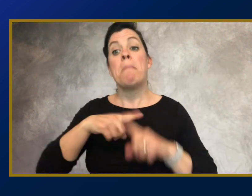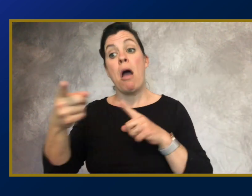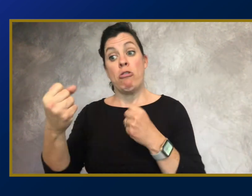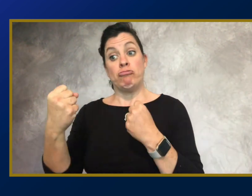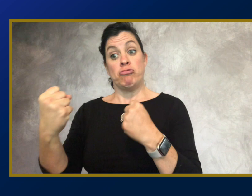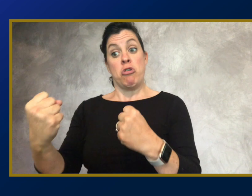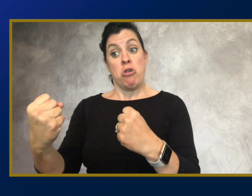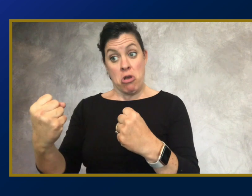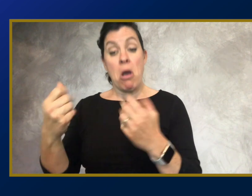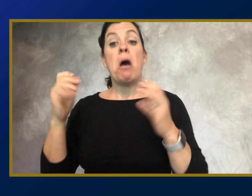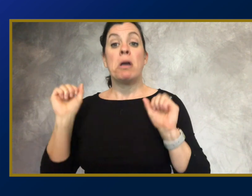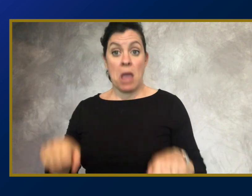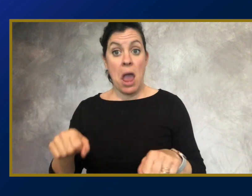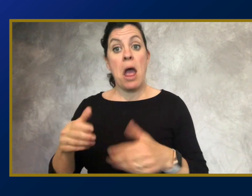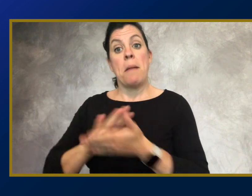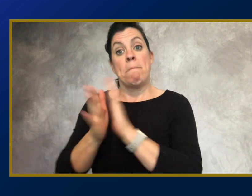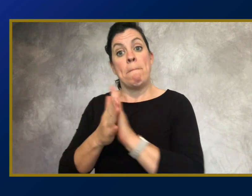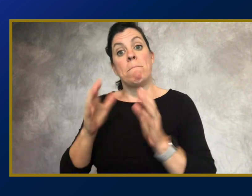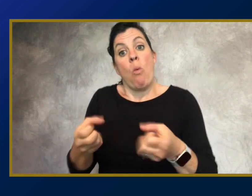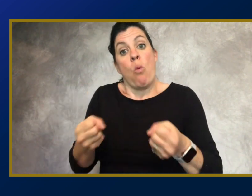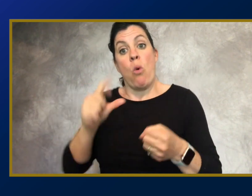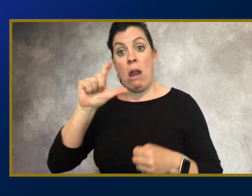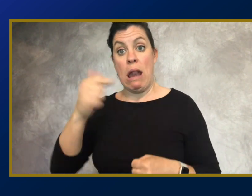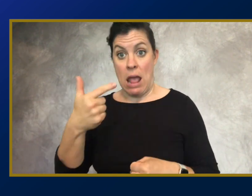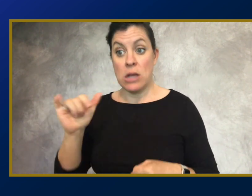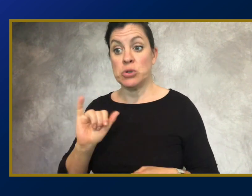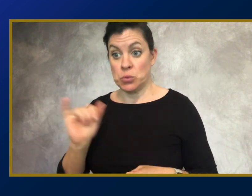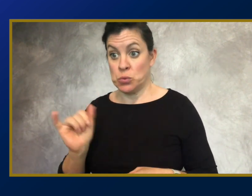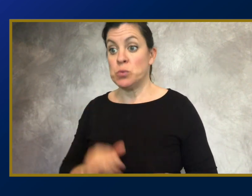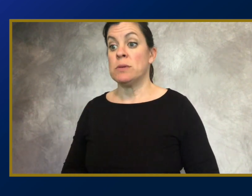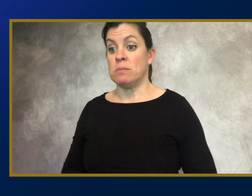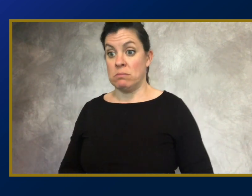might be pretty challenging. And then when that seems to be easy, drop your hands a little lower